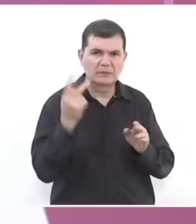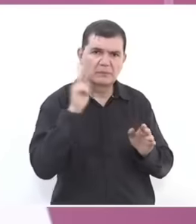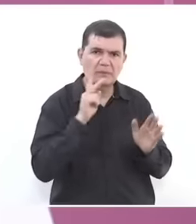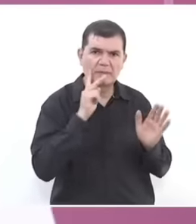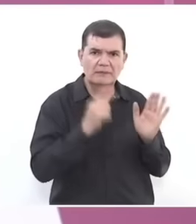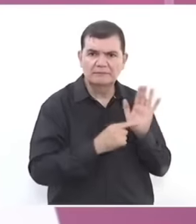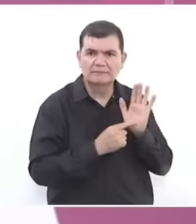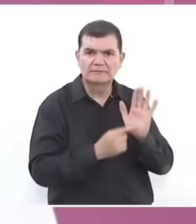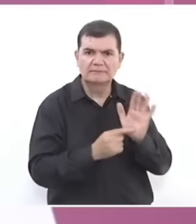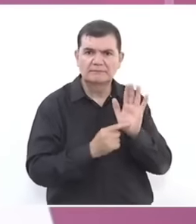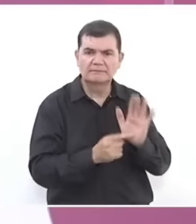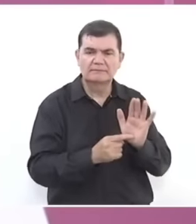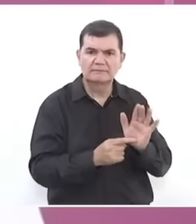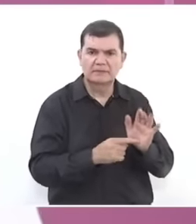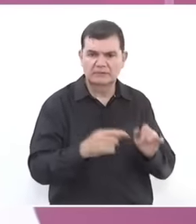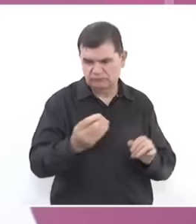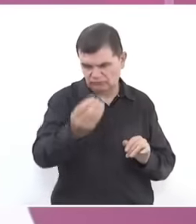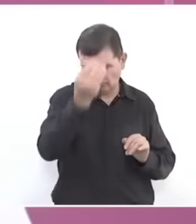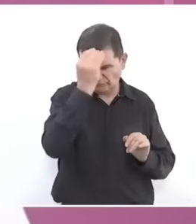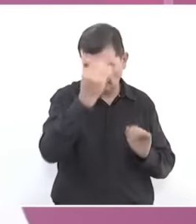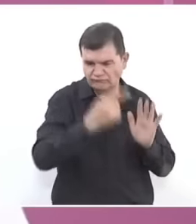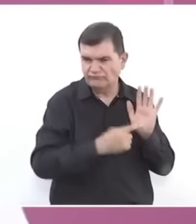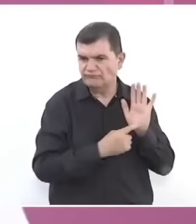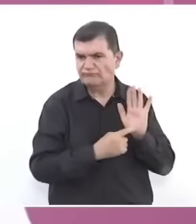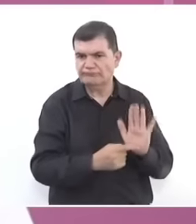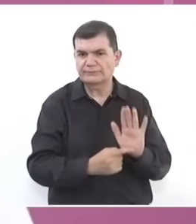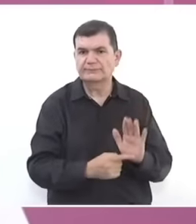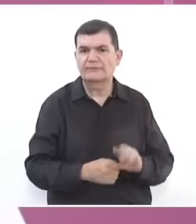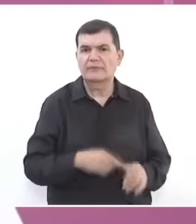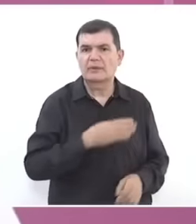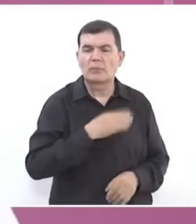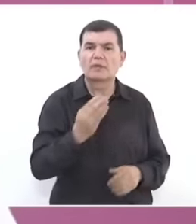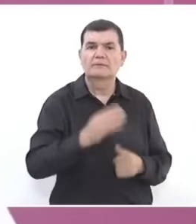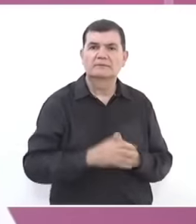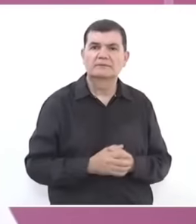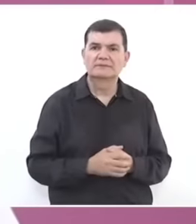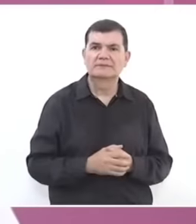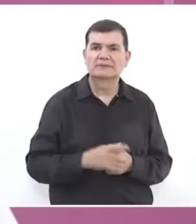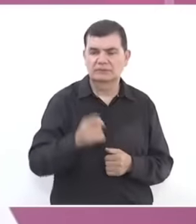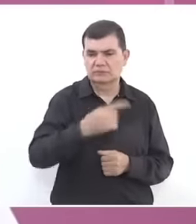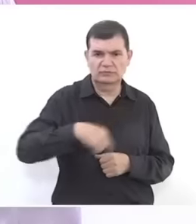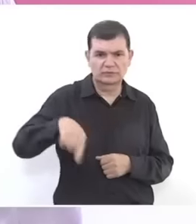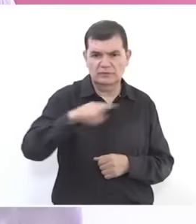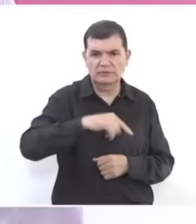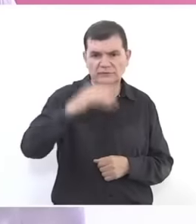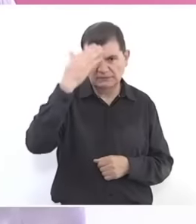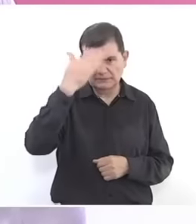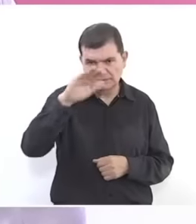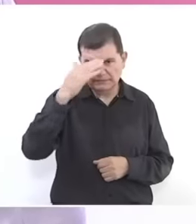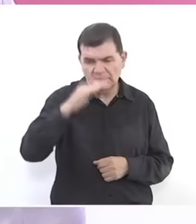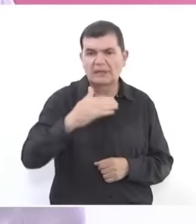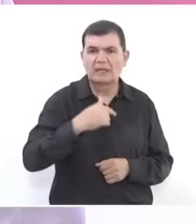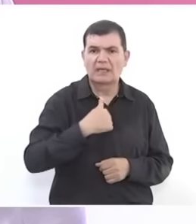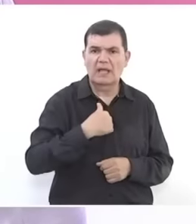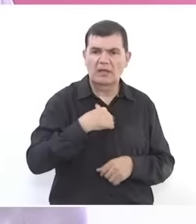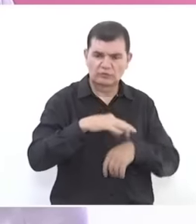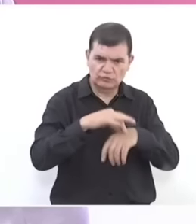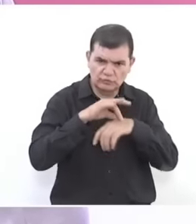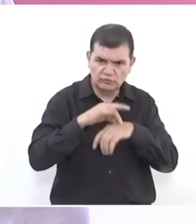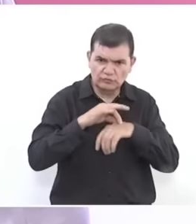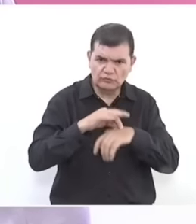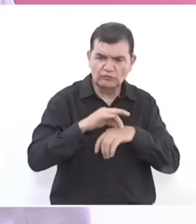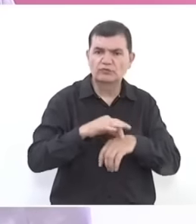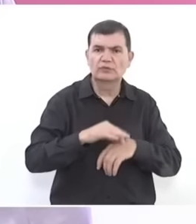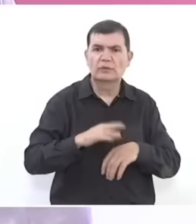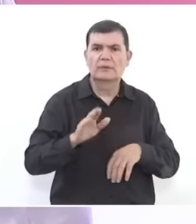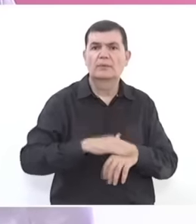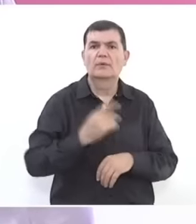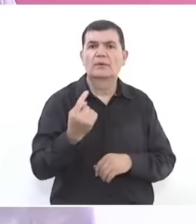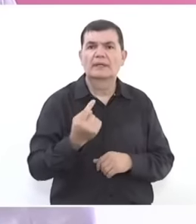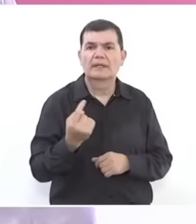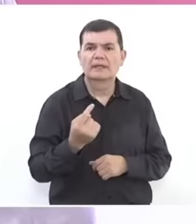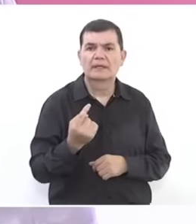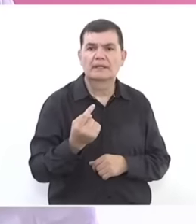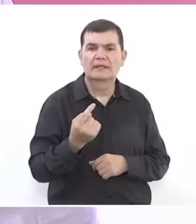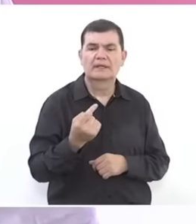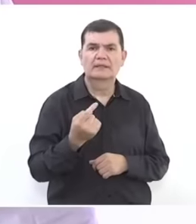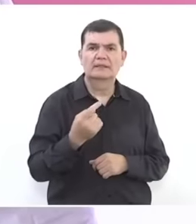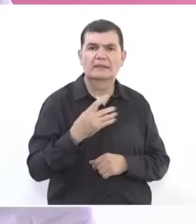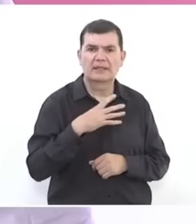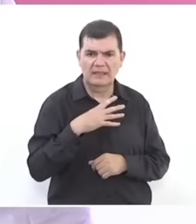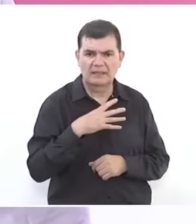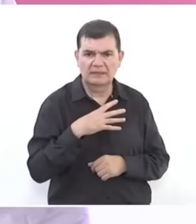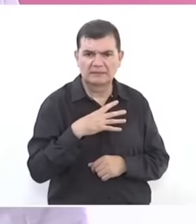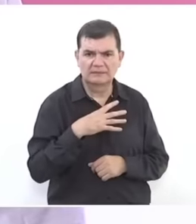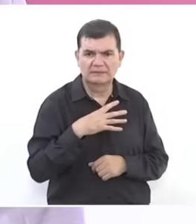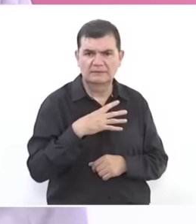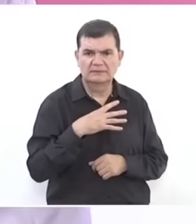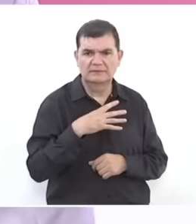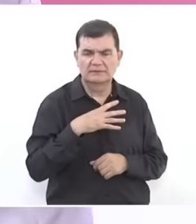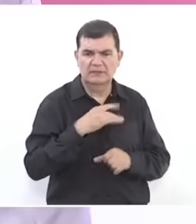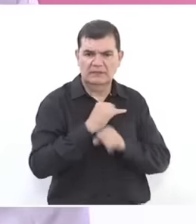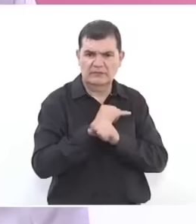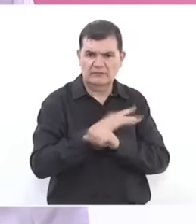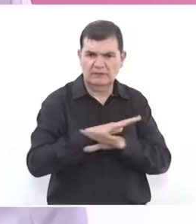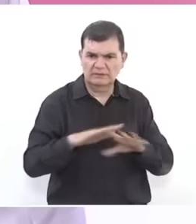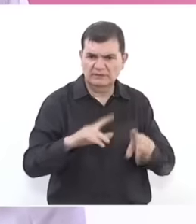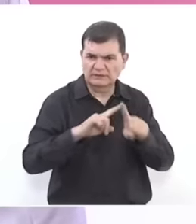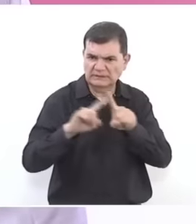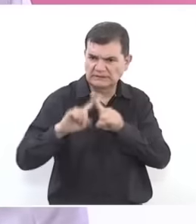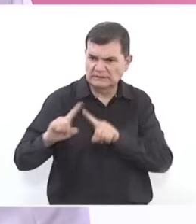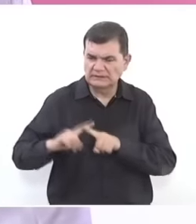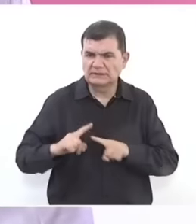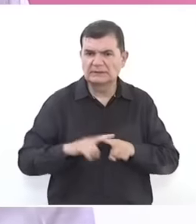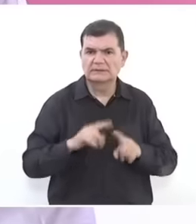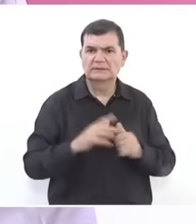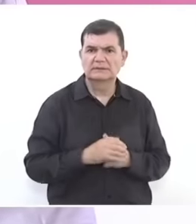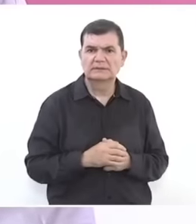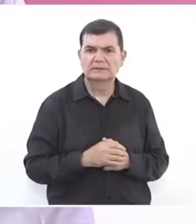technically scientifically. Well, what We know that we know because there is information, there is